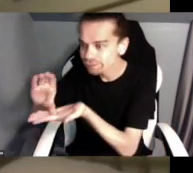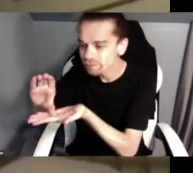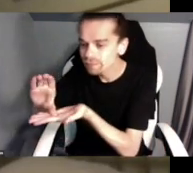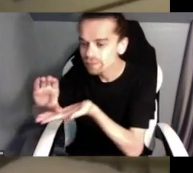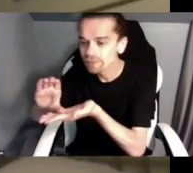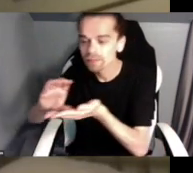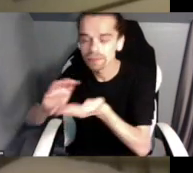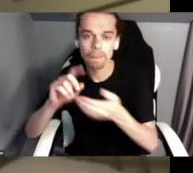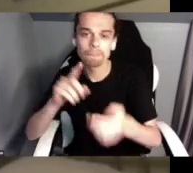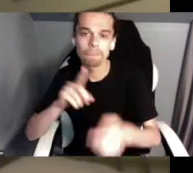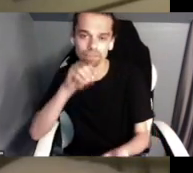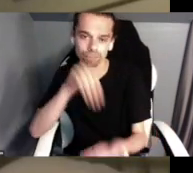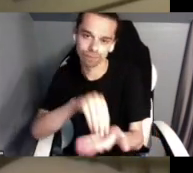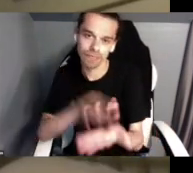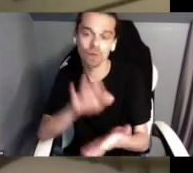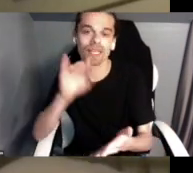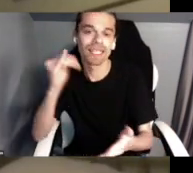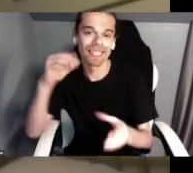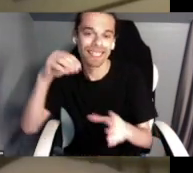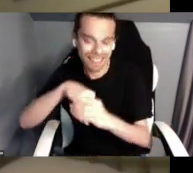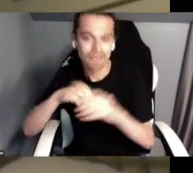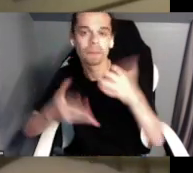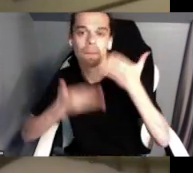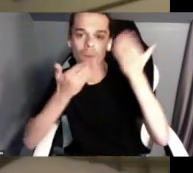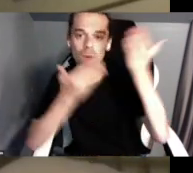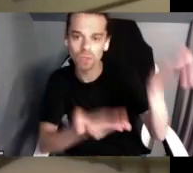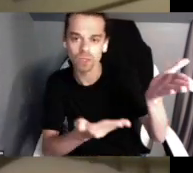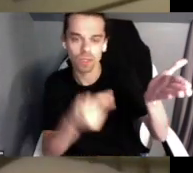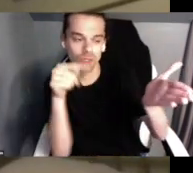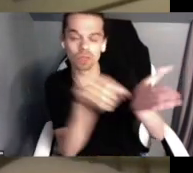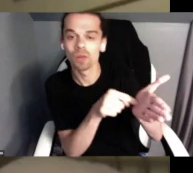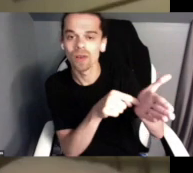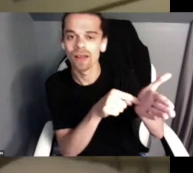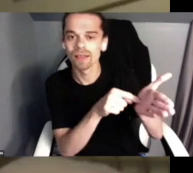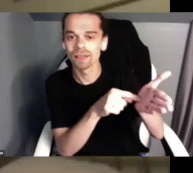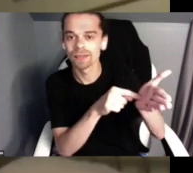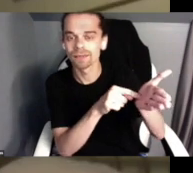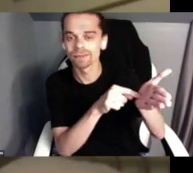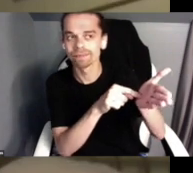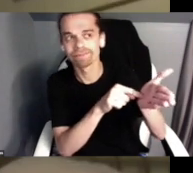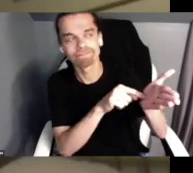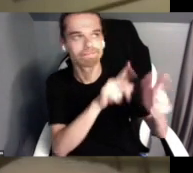that you will have X amount of dollars designated to your participants